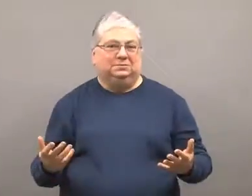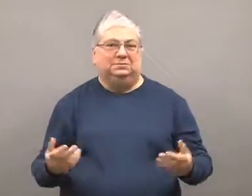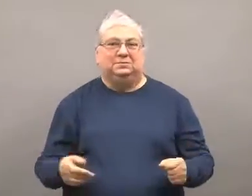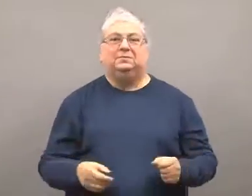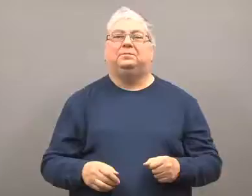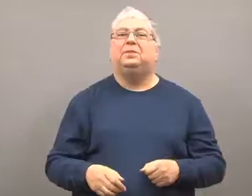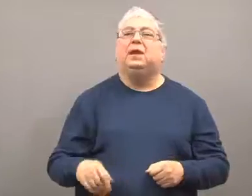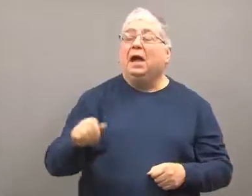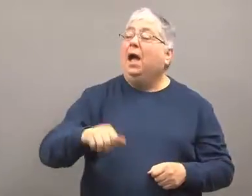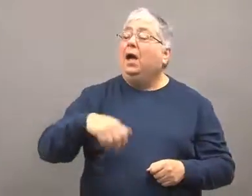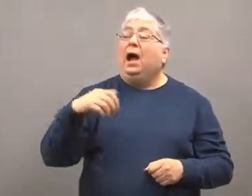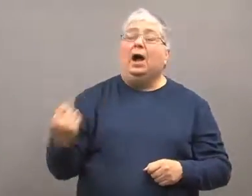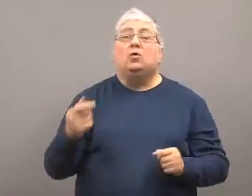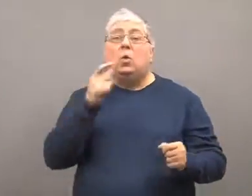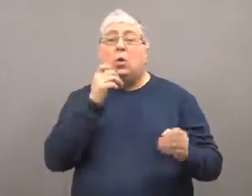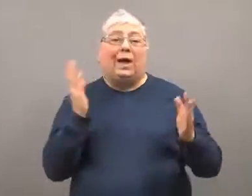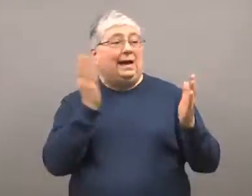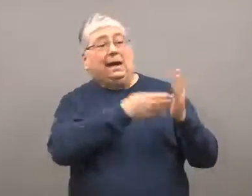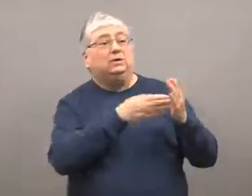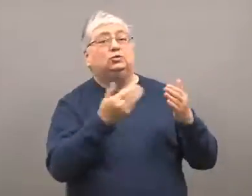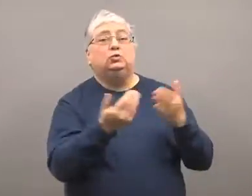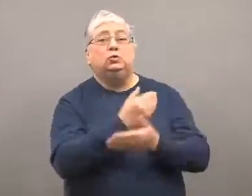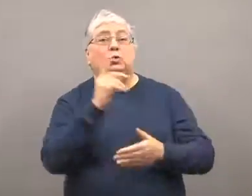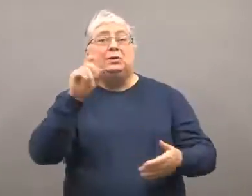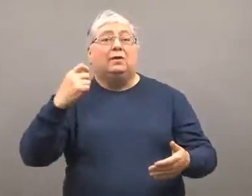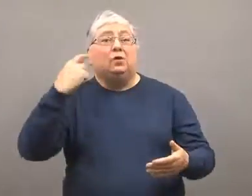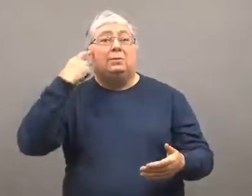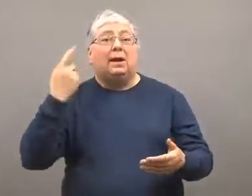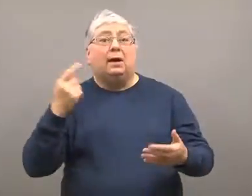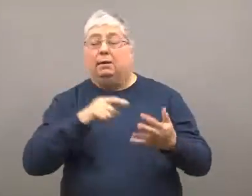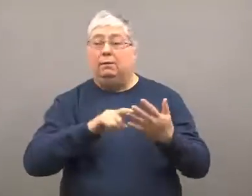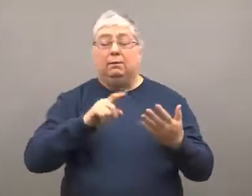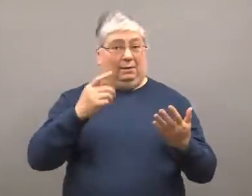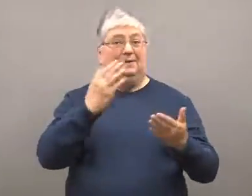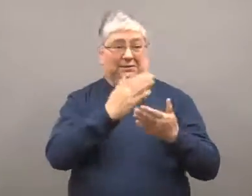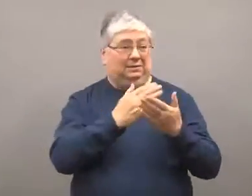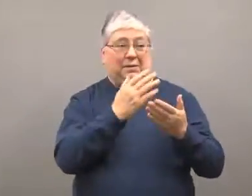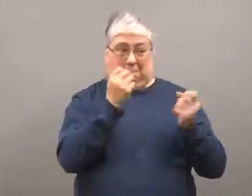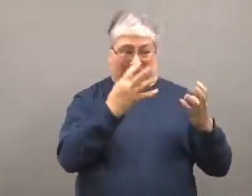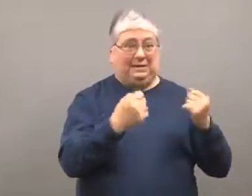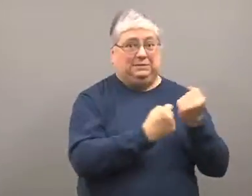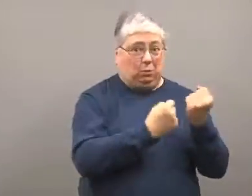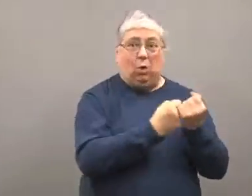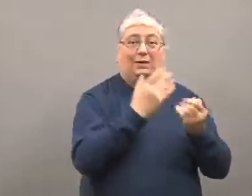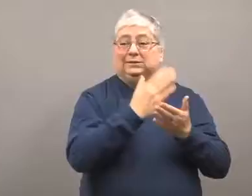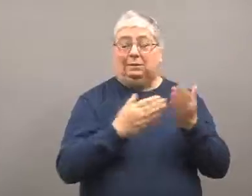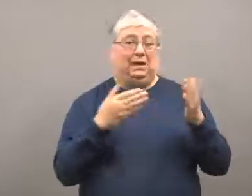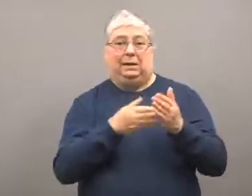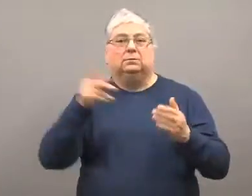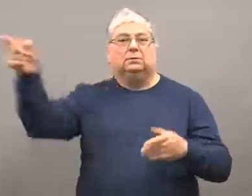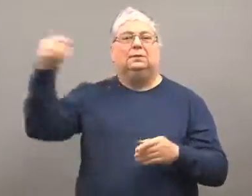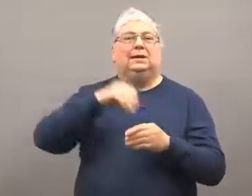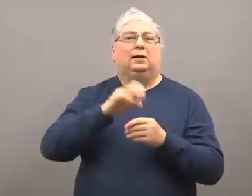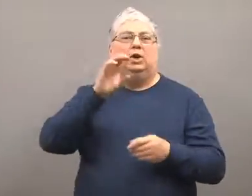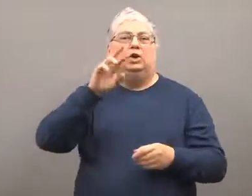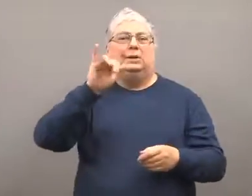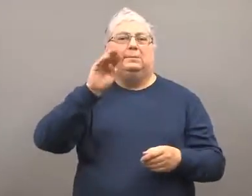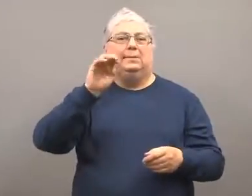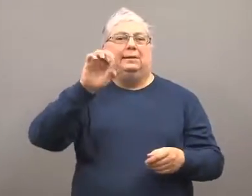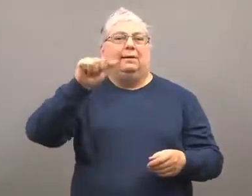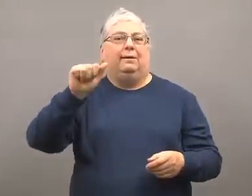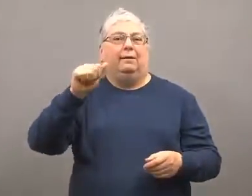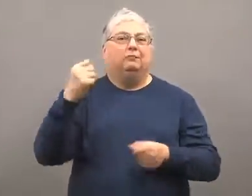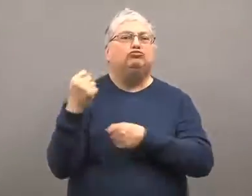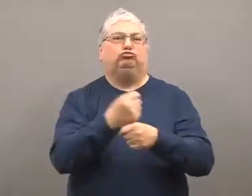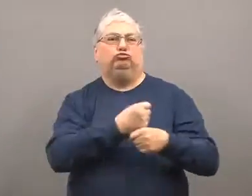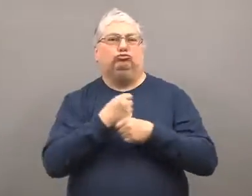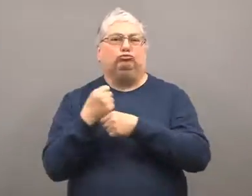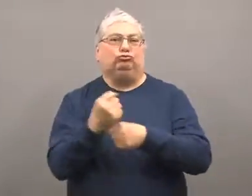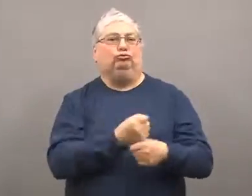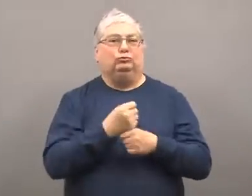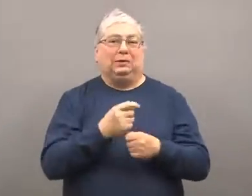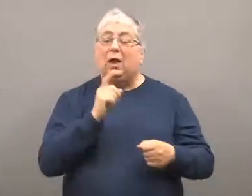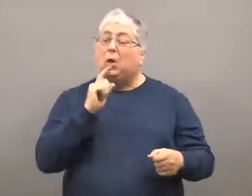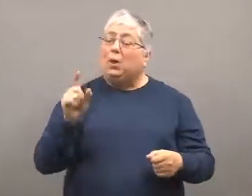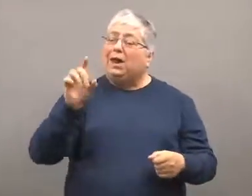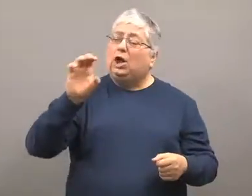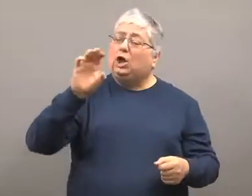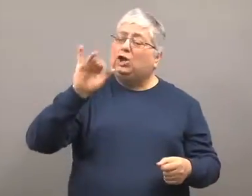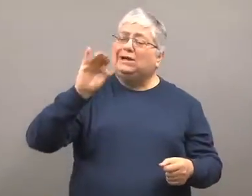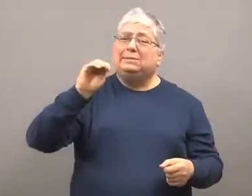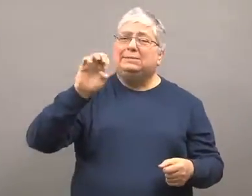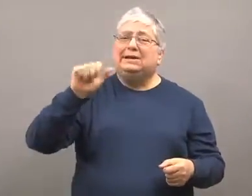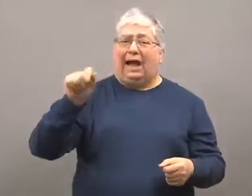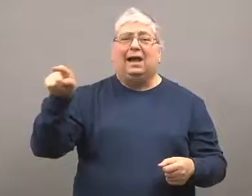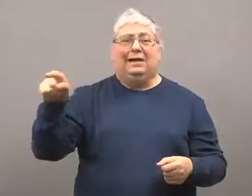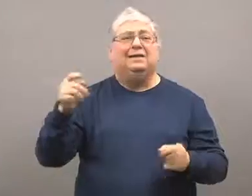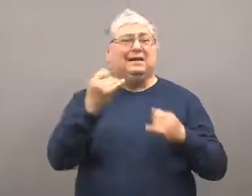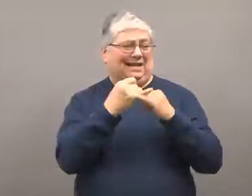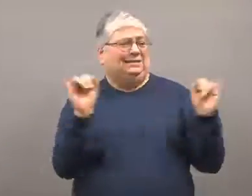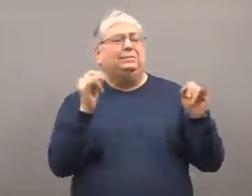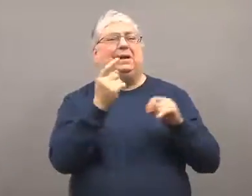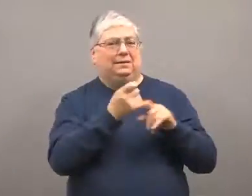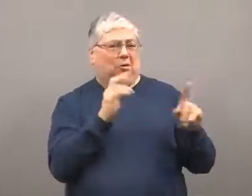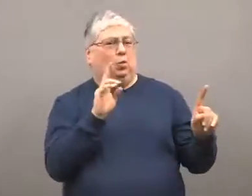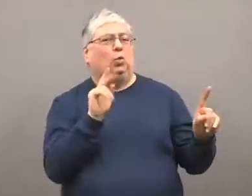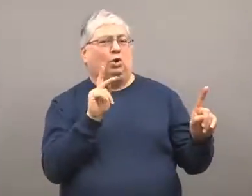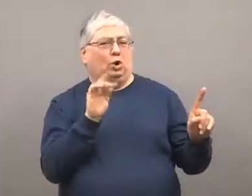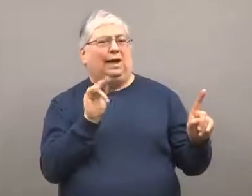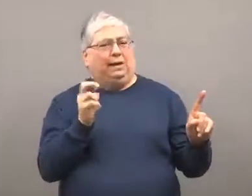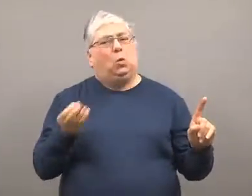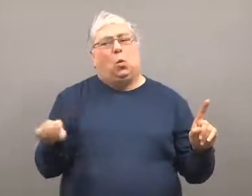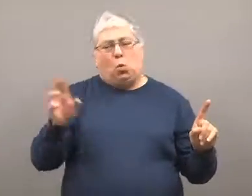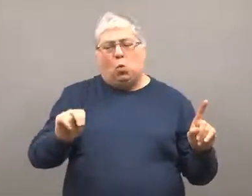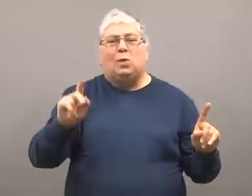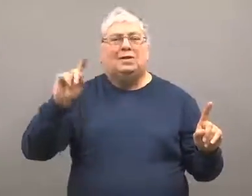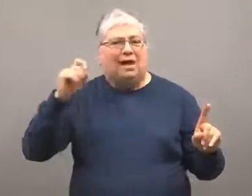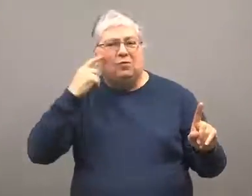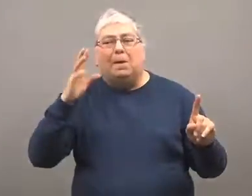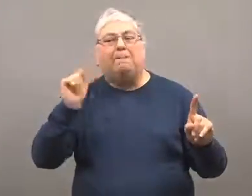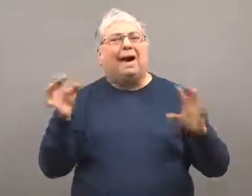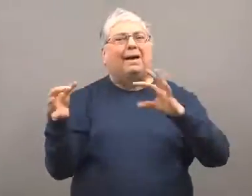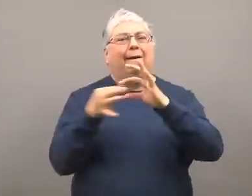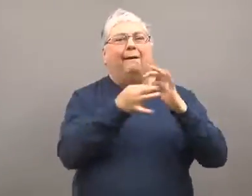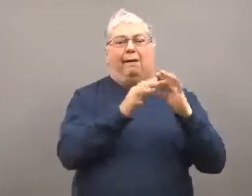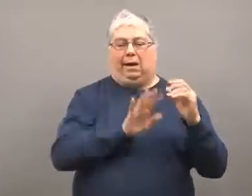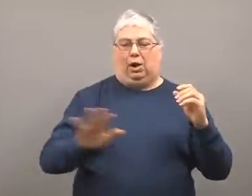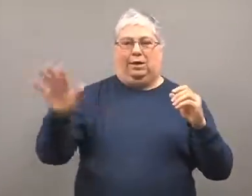While there was support for the new government, opposers protested in Crimea.